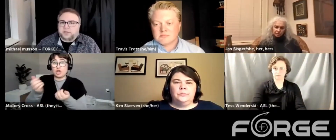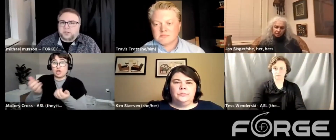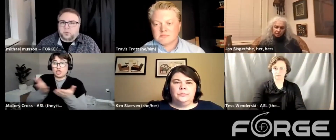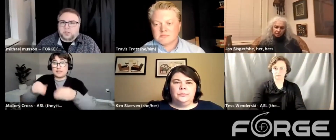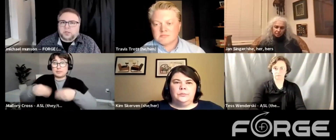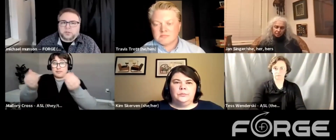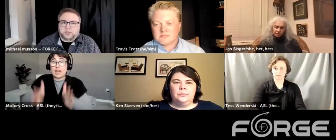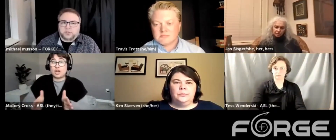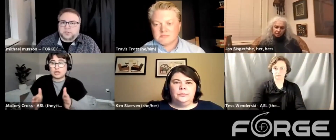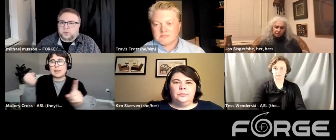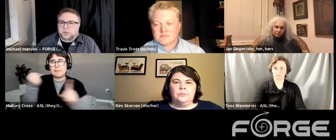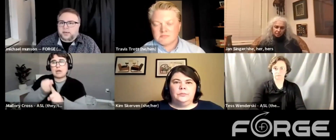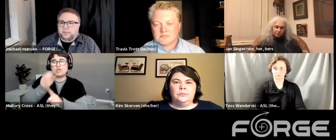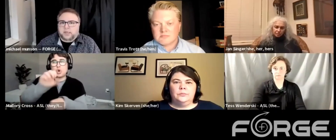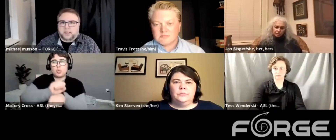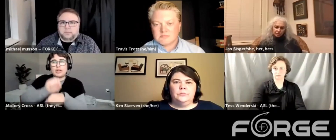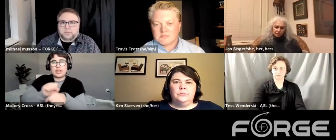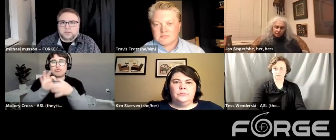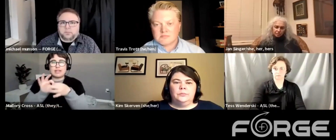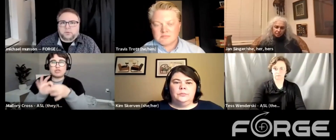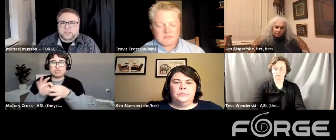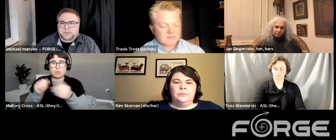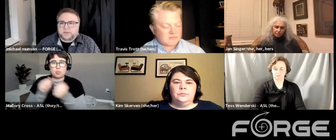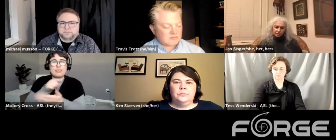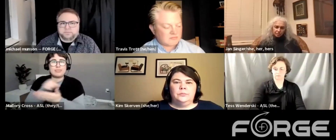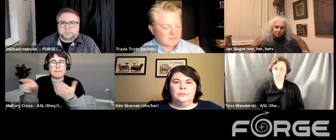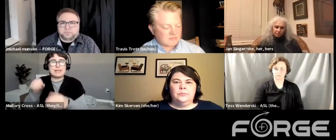impact your working relationship with them in the present?